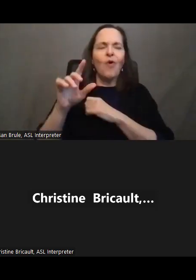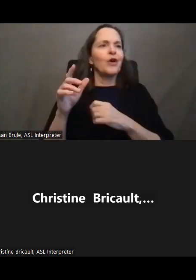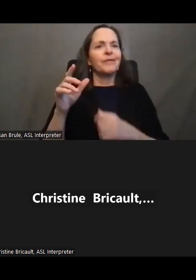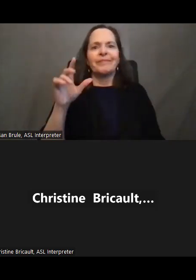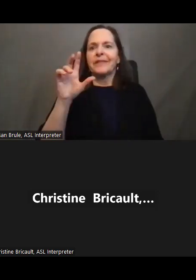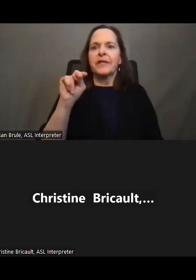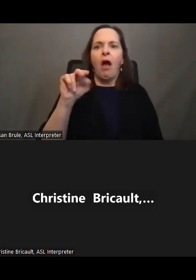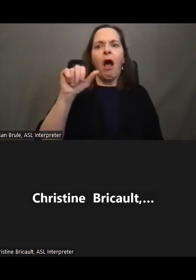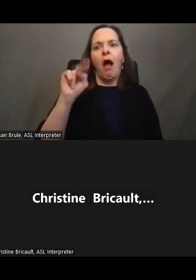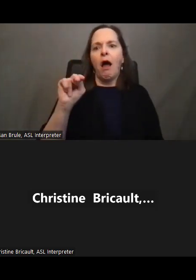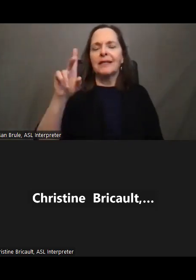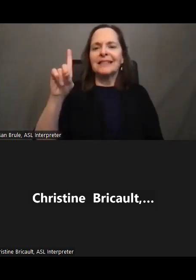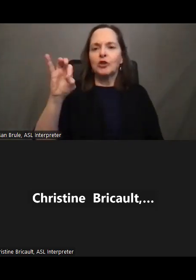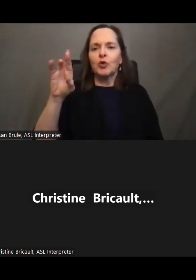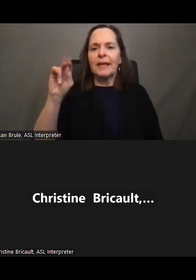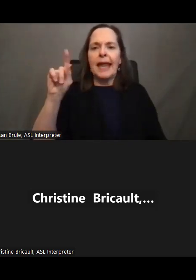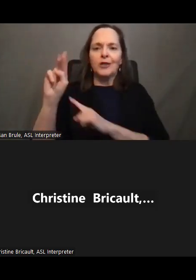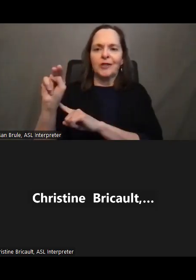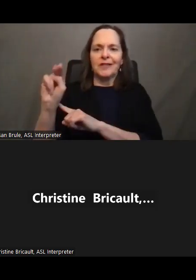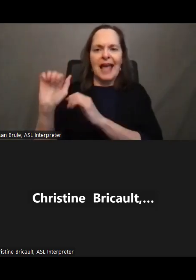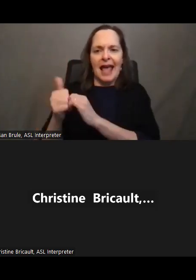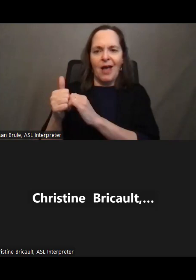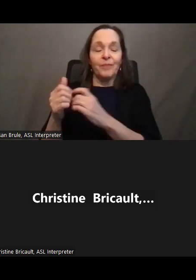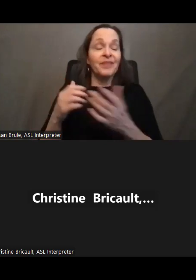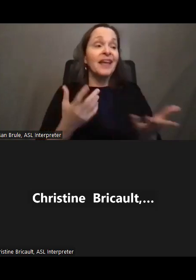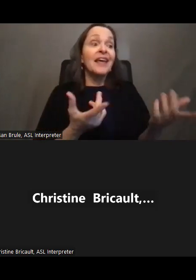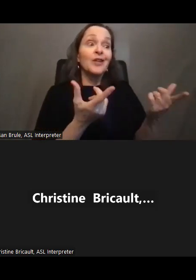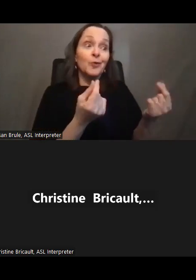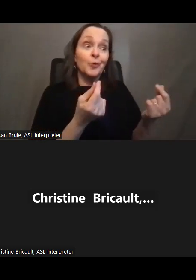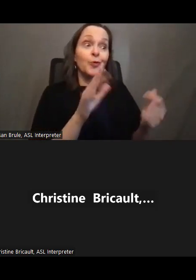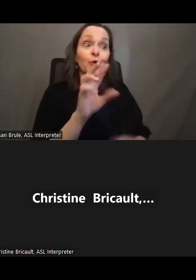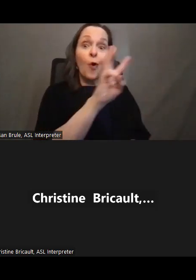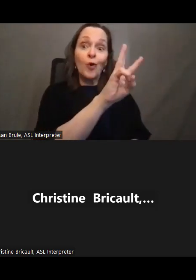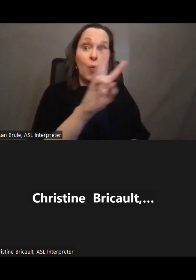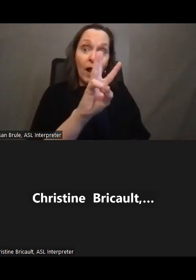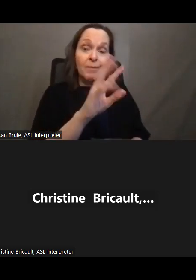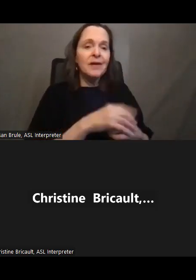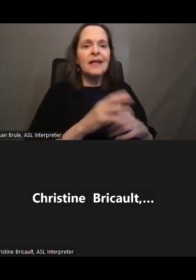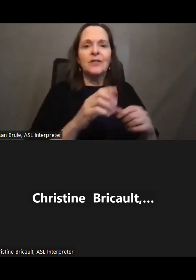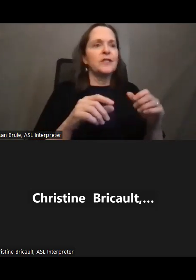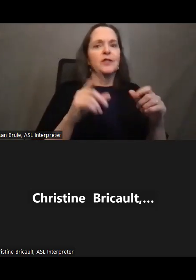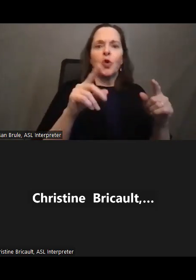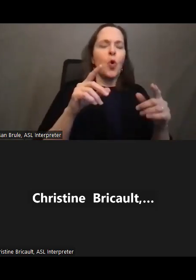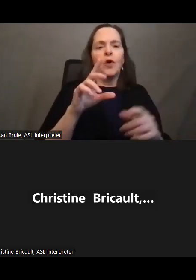on your website in a really prominent place, and then you should put on meeting invites,